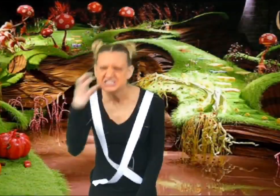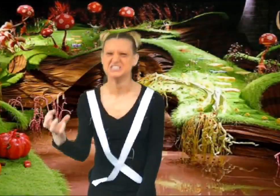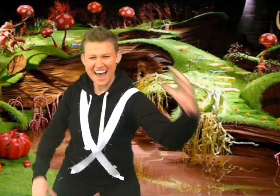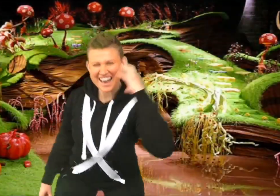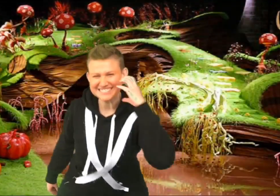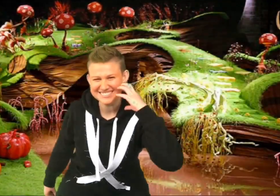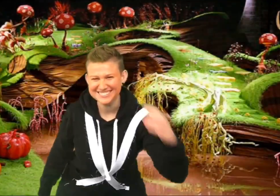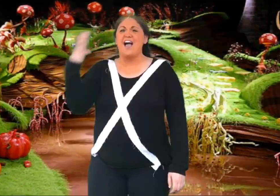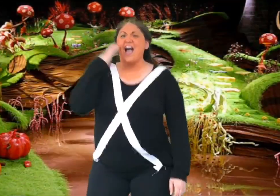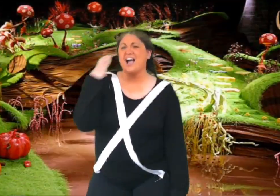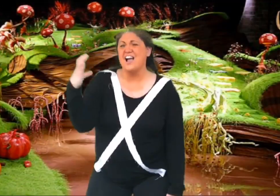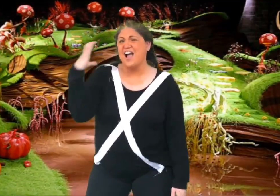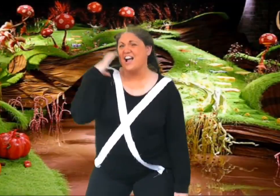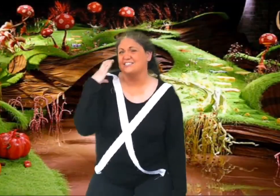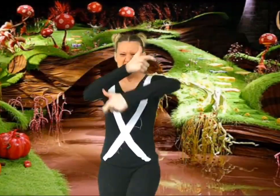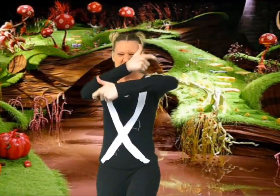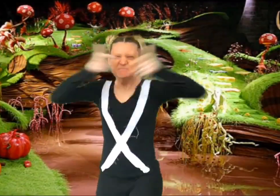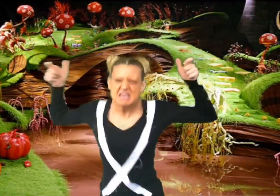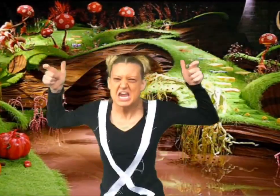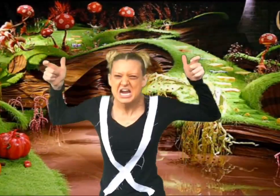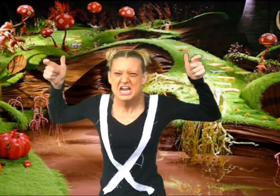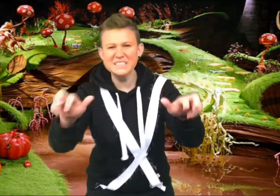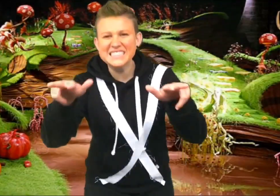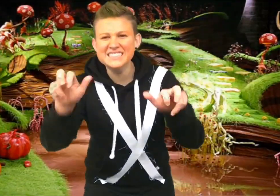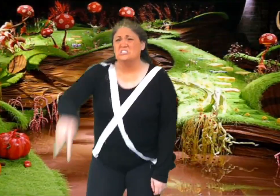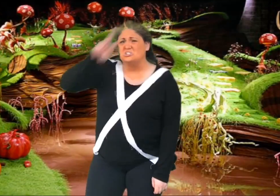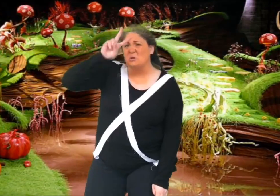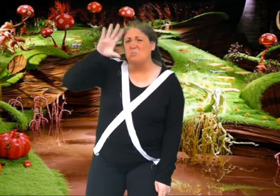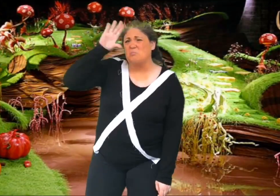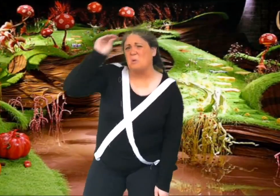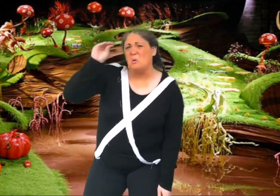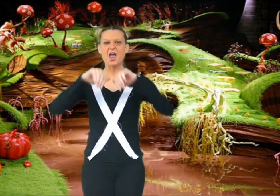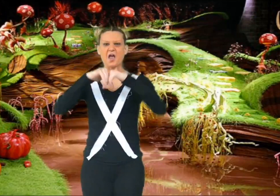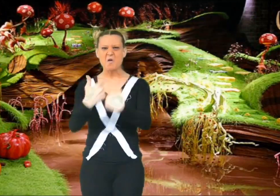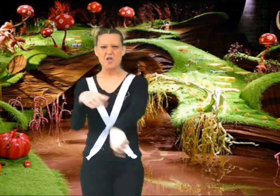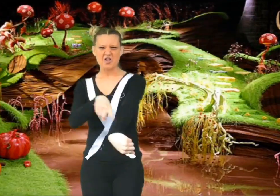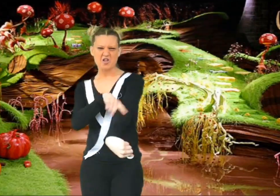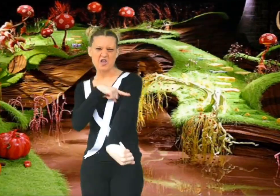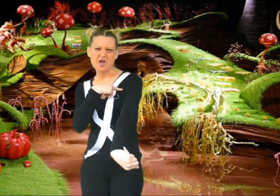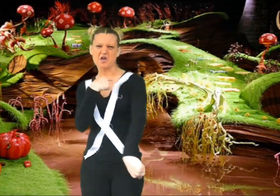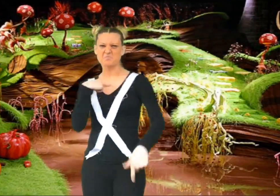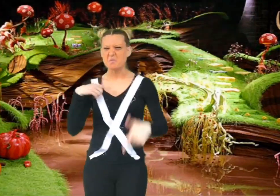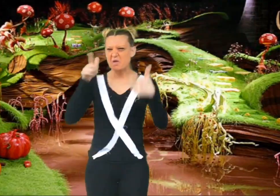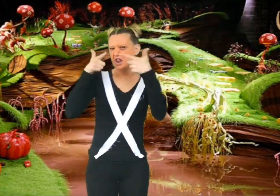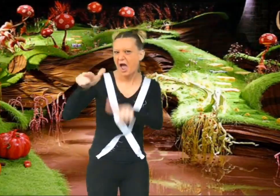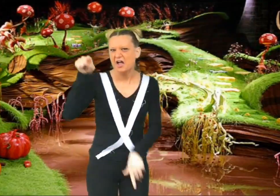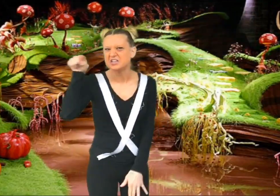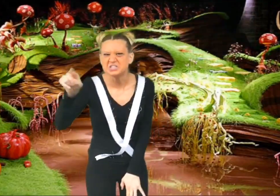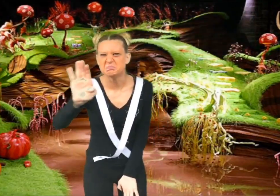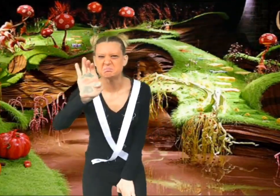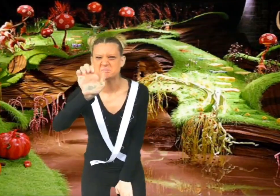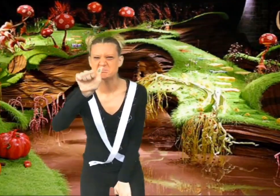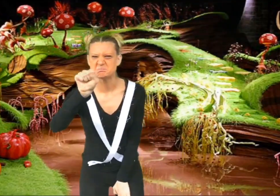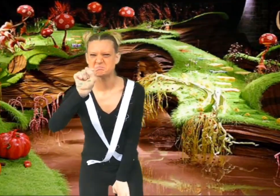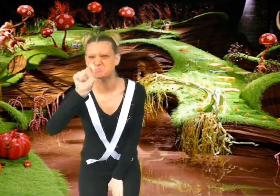Augustus Gloop! Augustus Gloop! Augustus Gloop! The great big greedy nincompoop! How long could we allow this beast